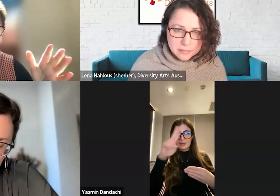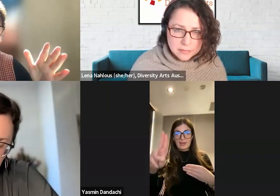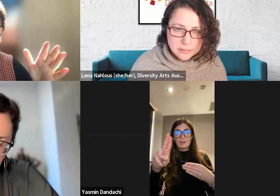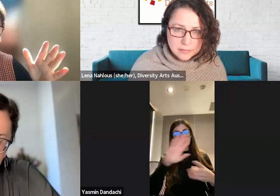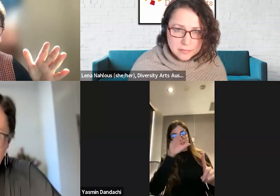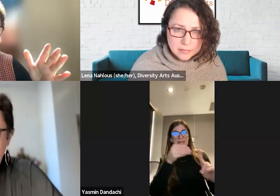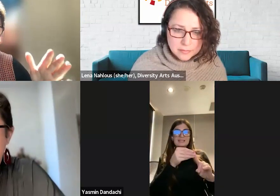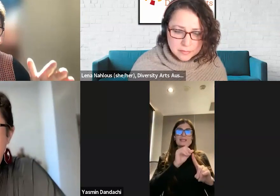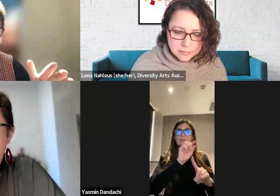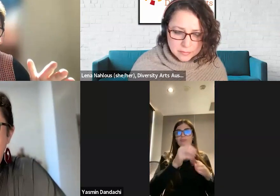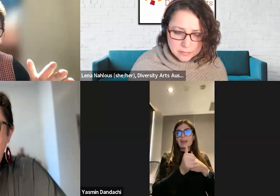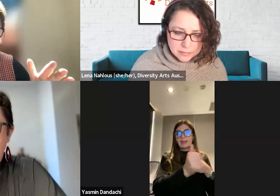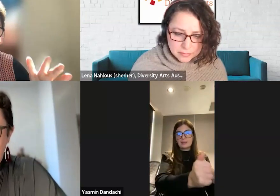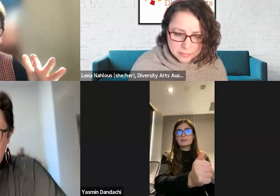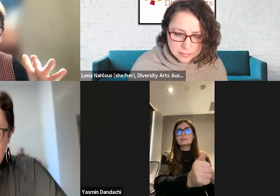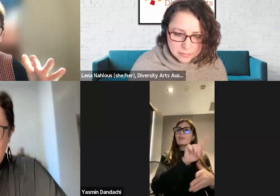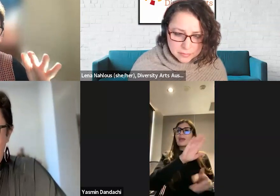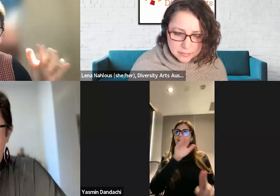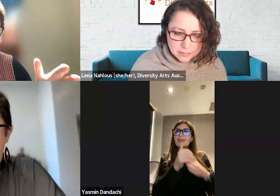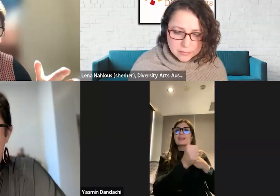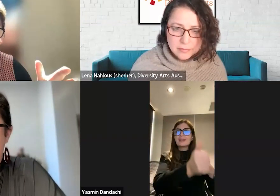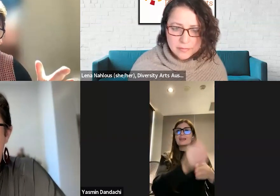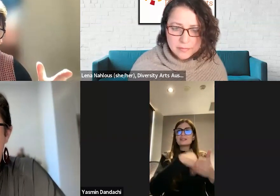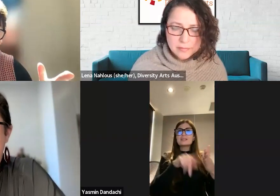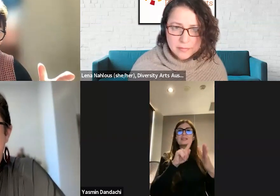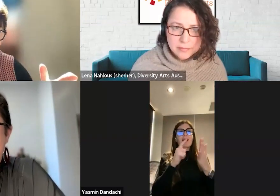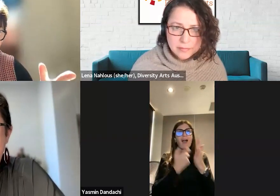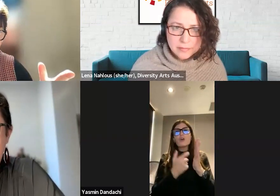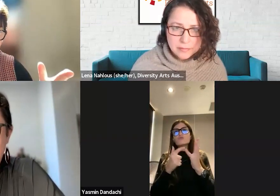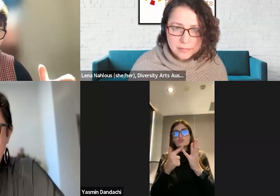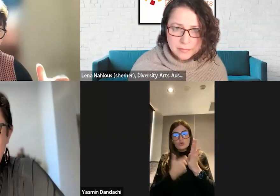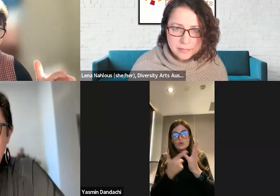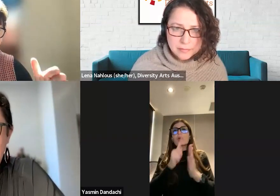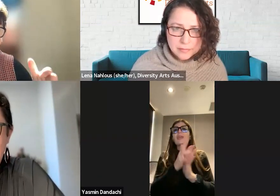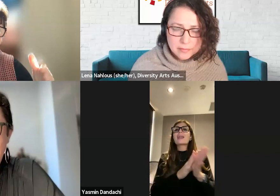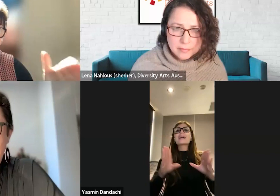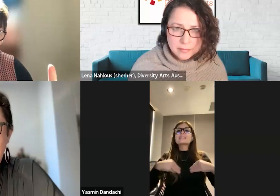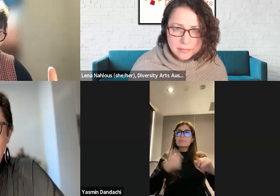And so they are leaders within the Yawuru who are accepted by the community as having authority.